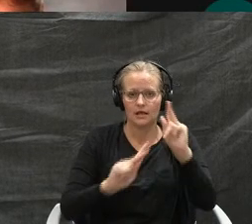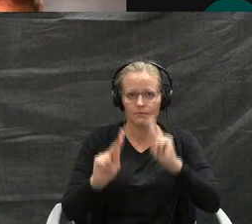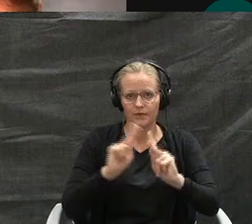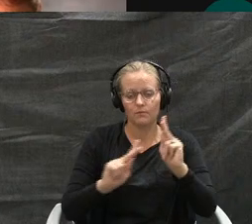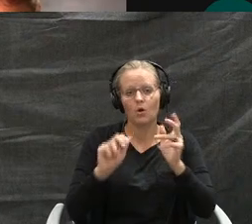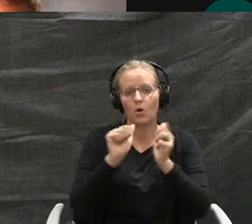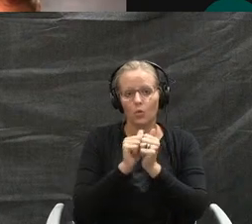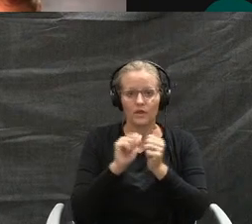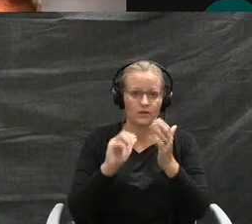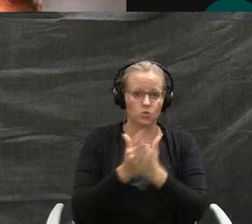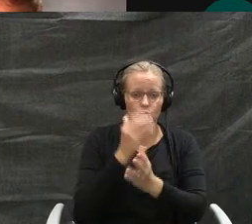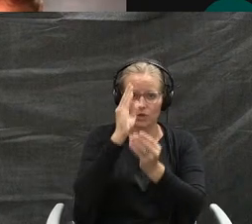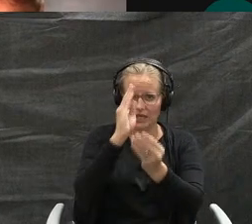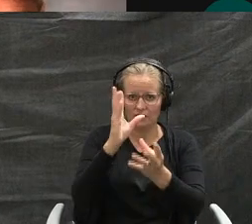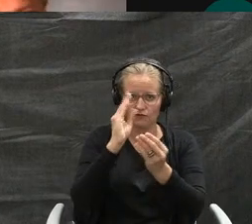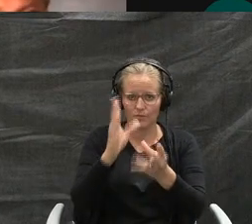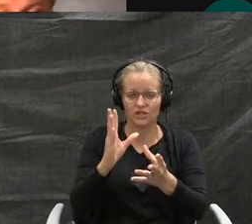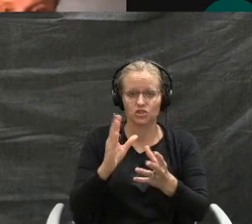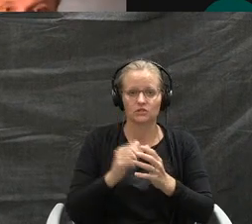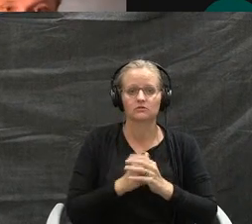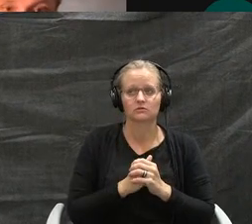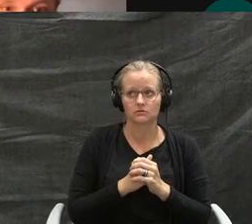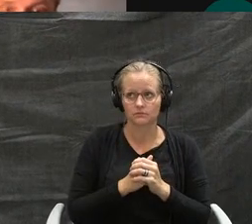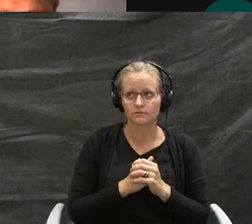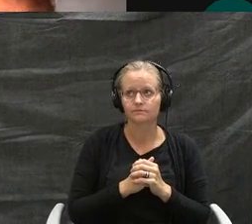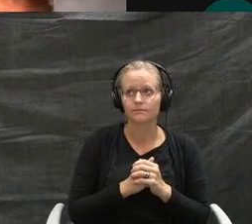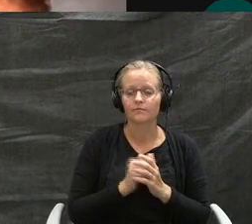information that has to get out, will share that.